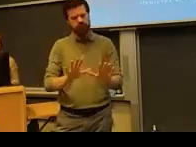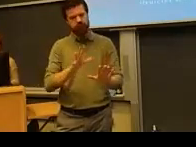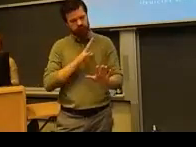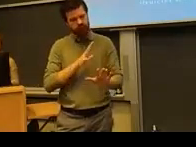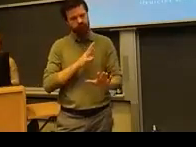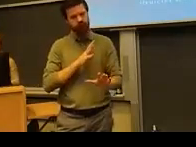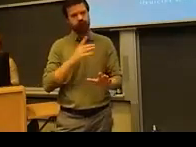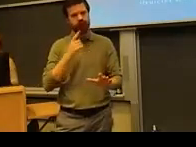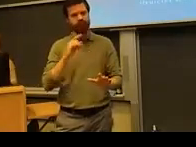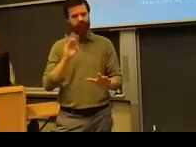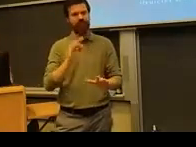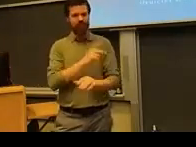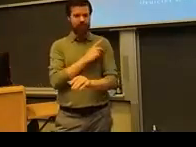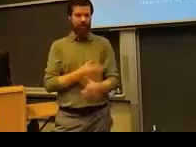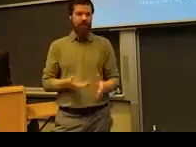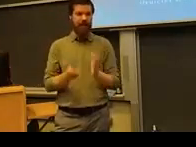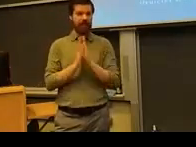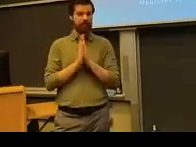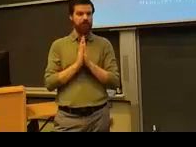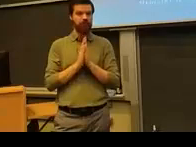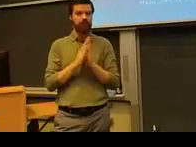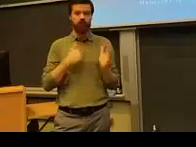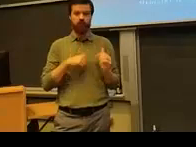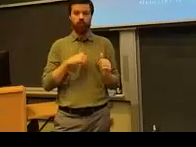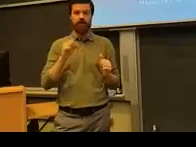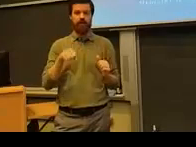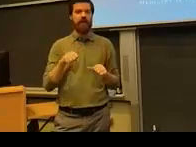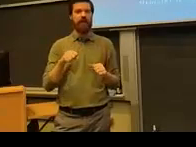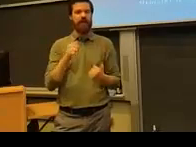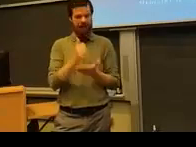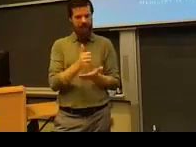for the patient to ask for their pain medications we can um just help them to work through this in